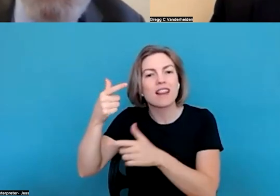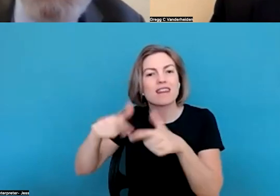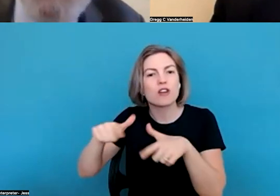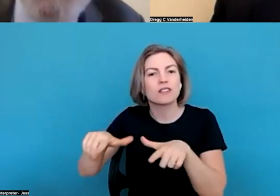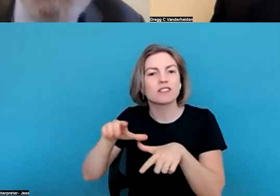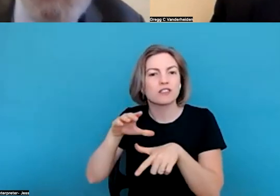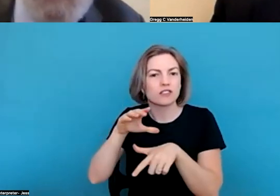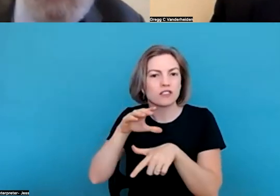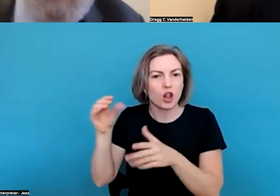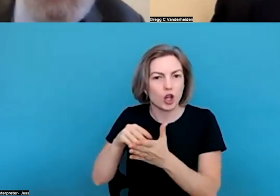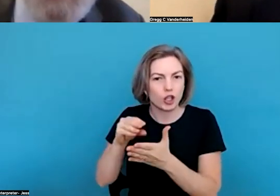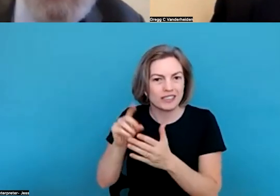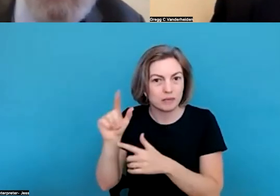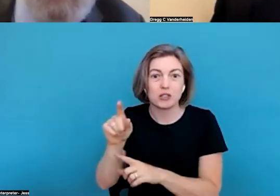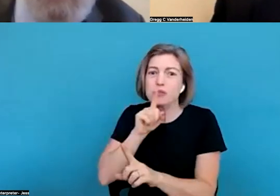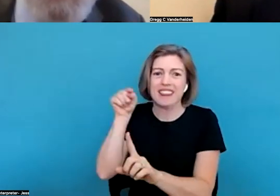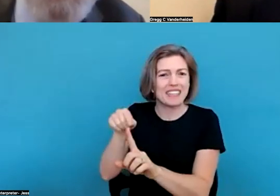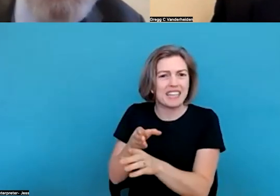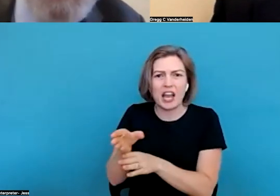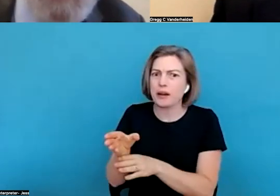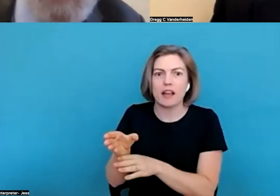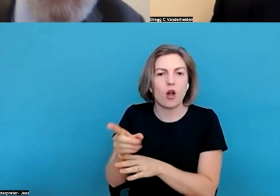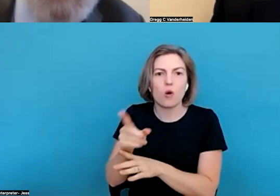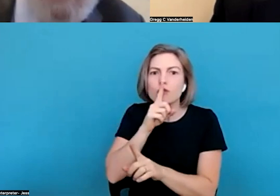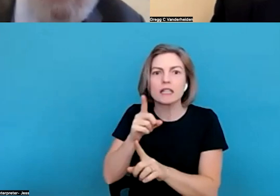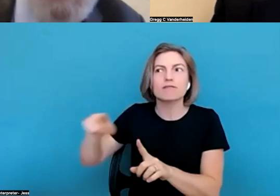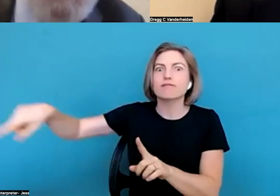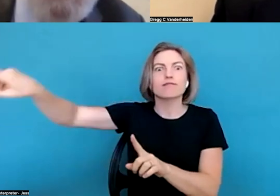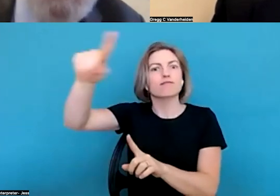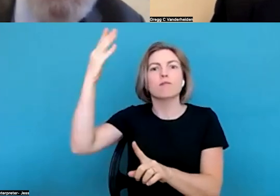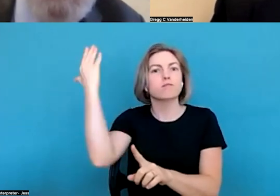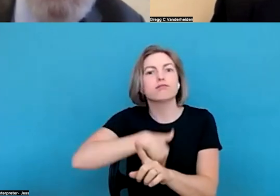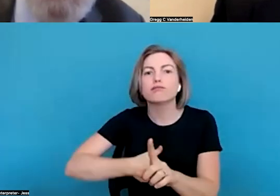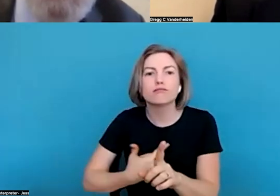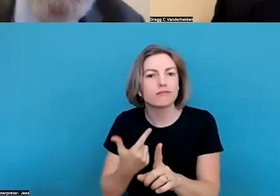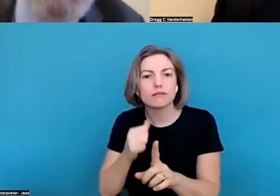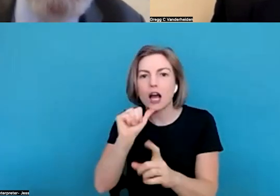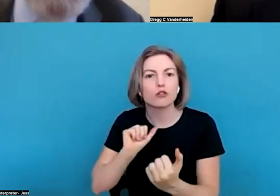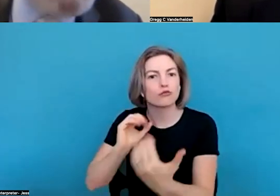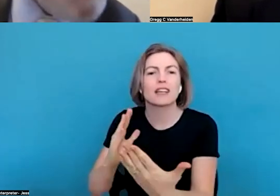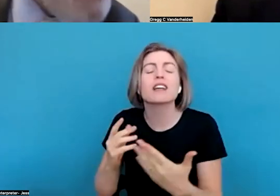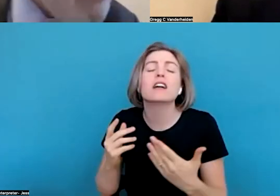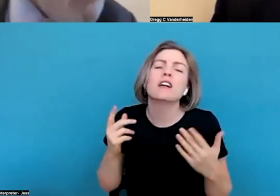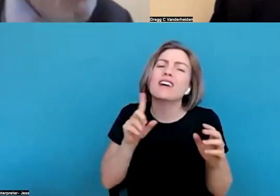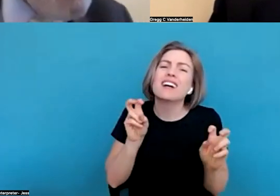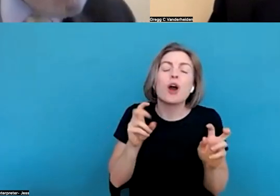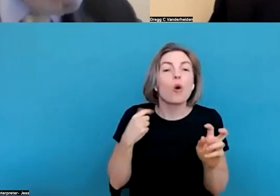area we just really aren't addressing. We haven't been *able* to address it, it's not that attention hasn't been paid to it.